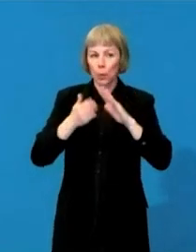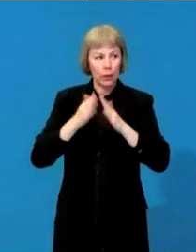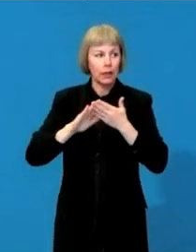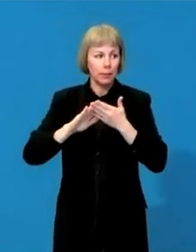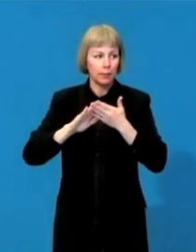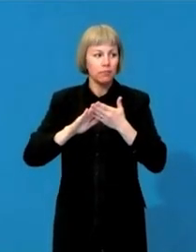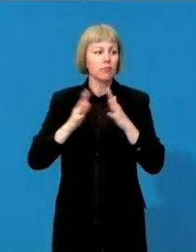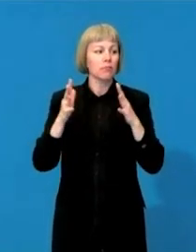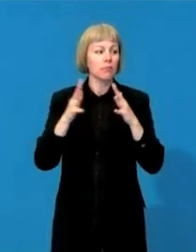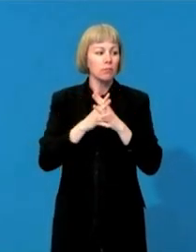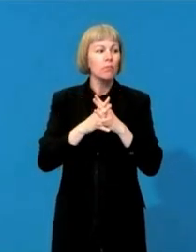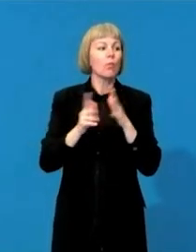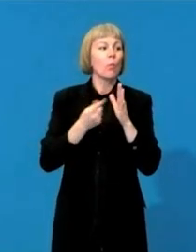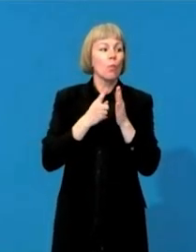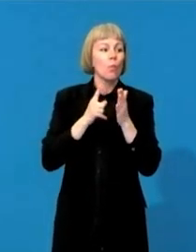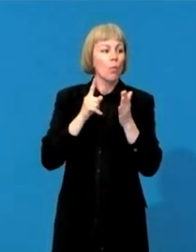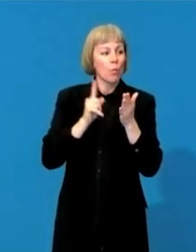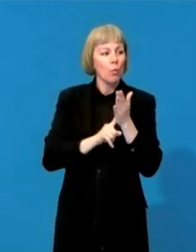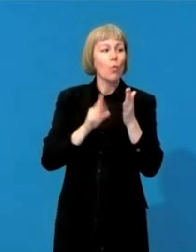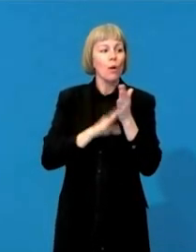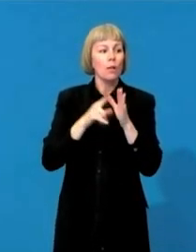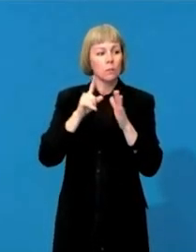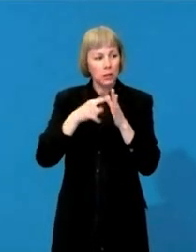Nyikina and the Wangkatjungka people.